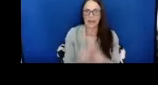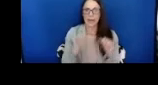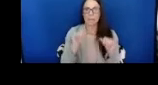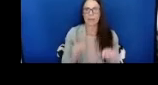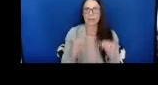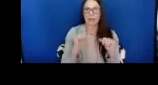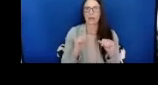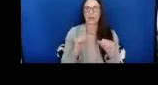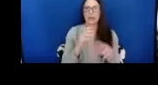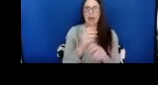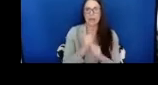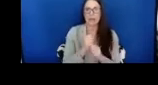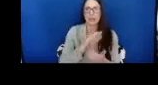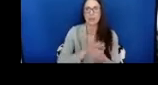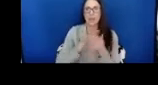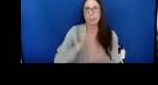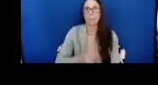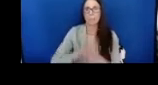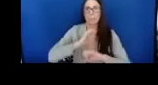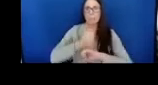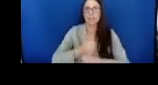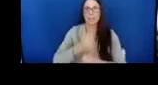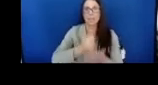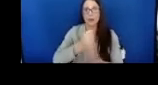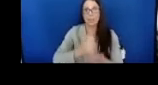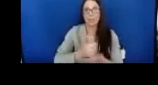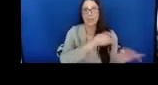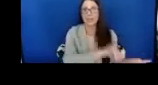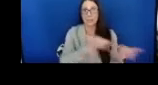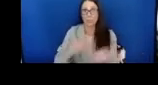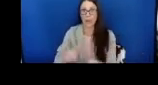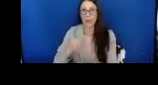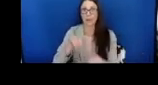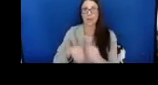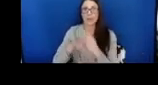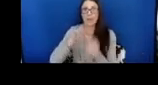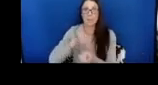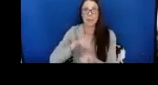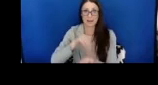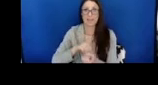therapy services in the same way that telemedicine is often difficult and puts additional burden